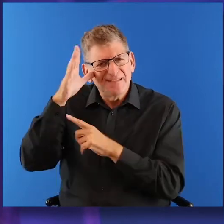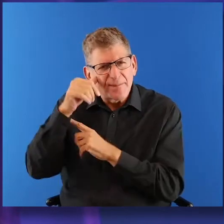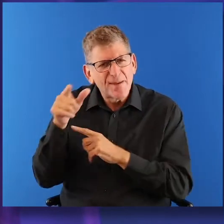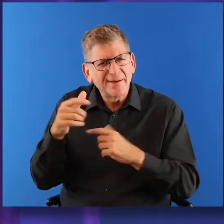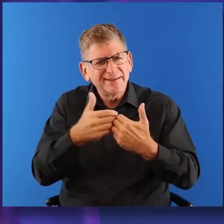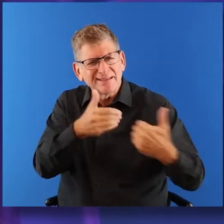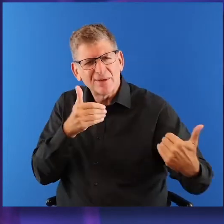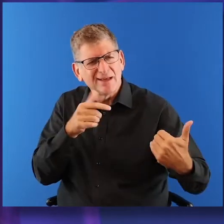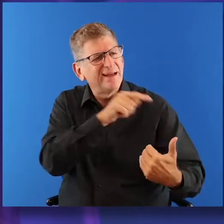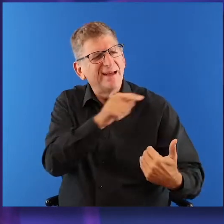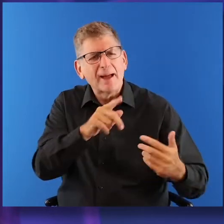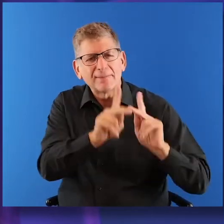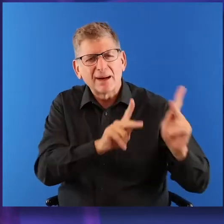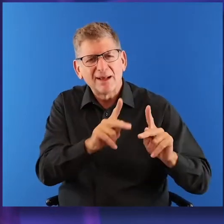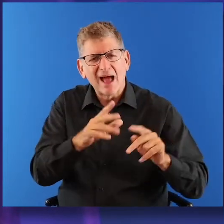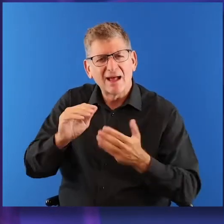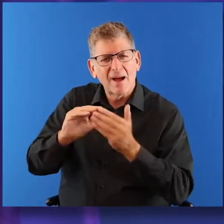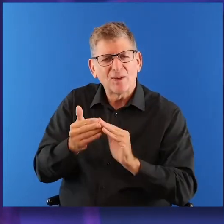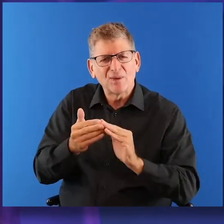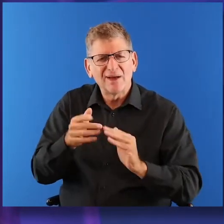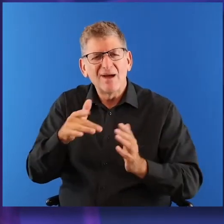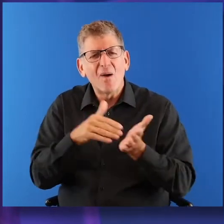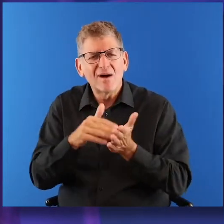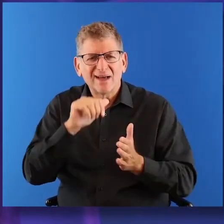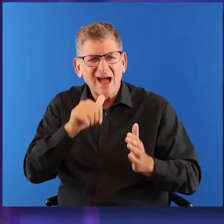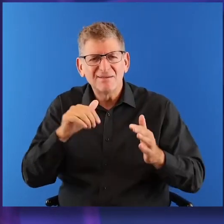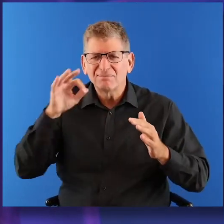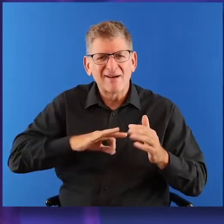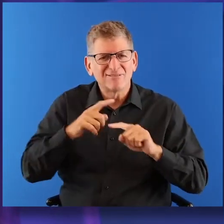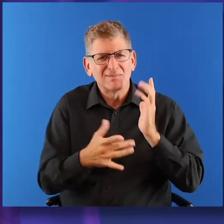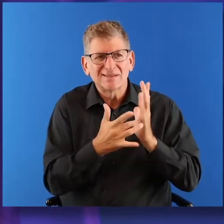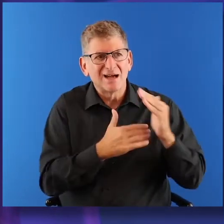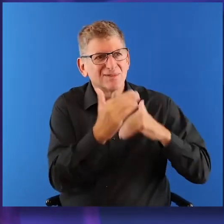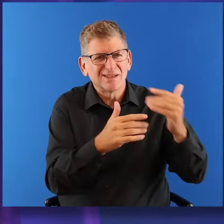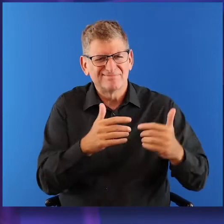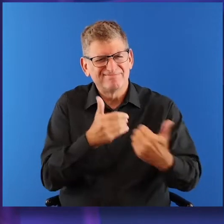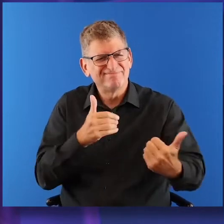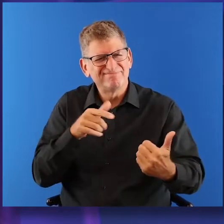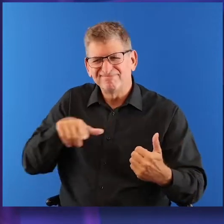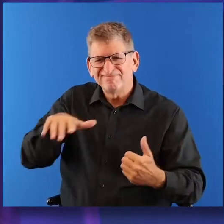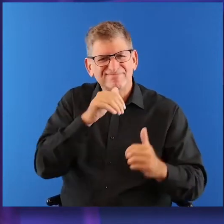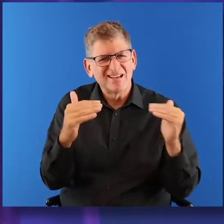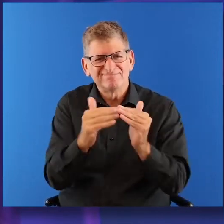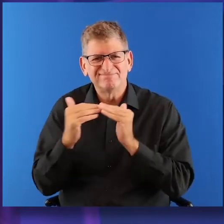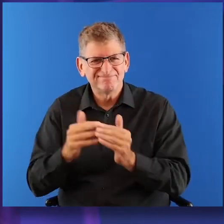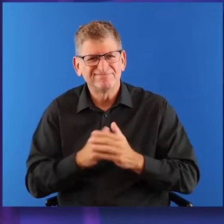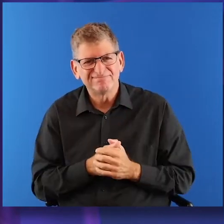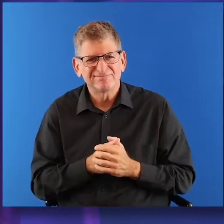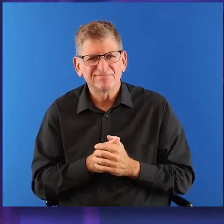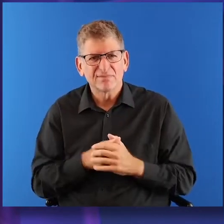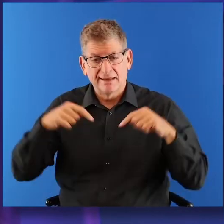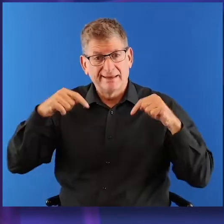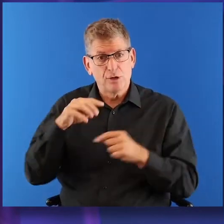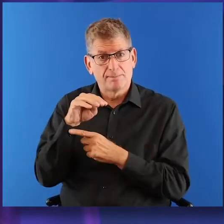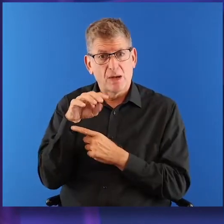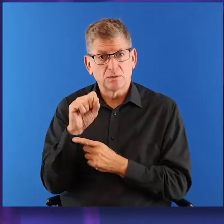benefit from all this technological progress. Here at Microsoft, we want to help drive and accelerate